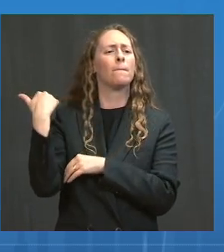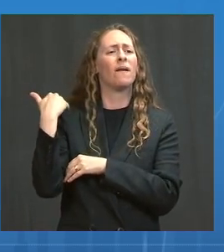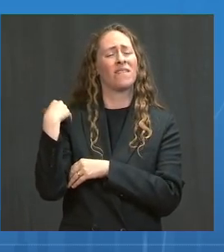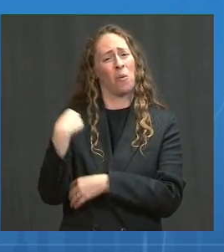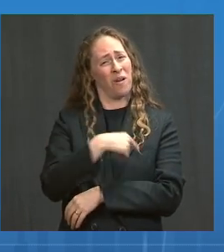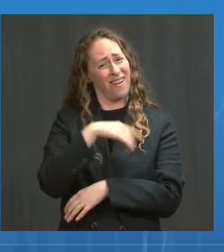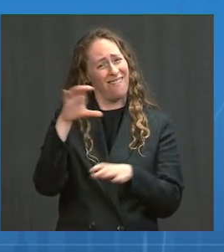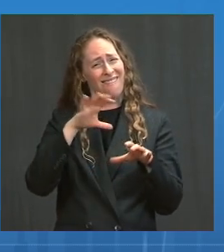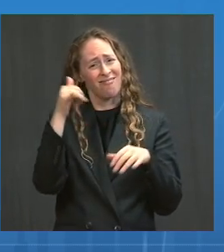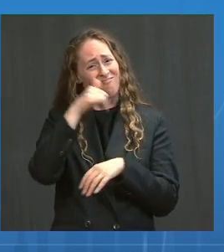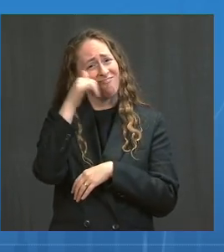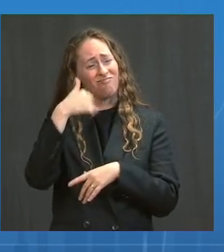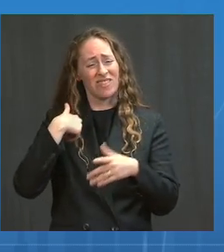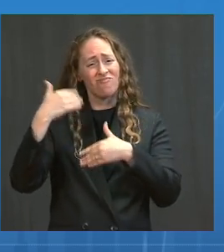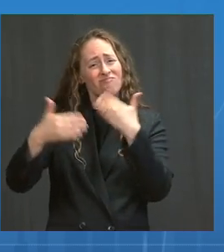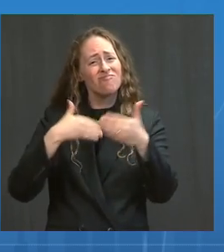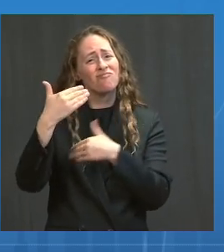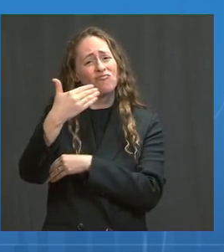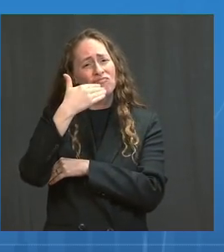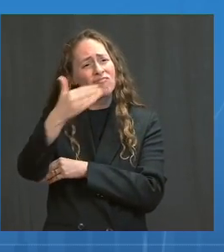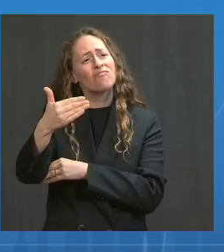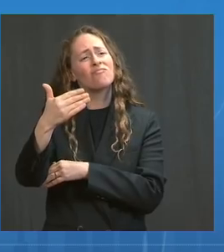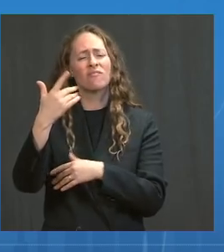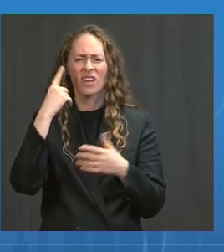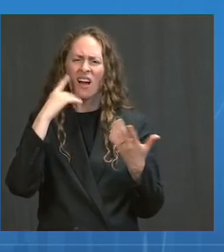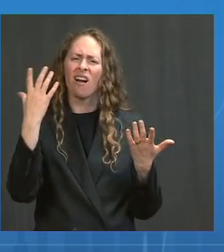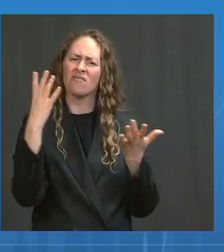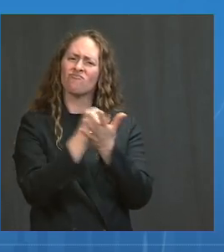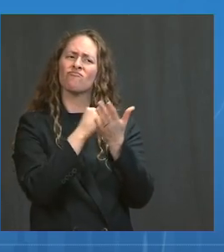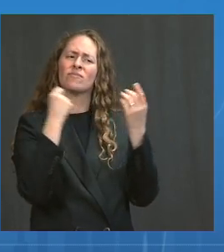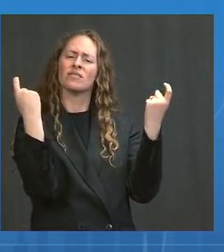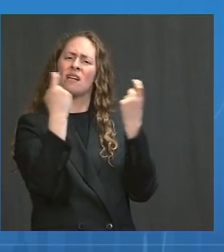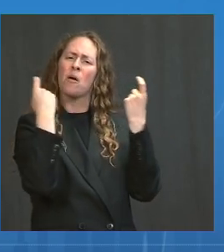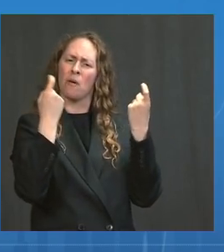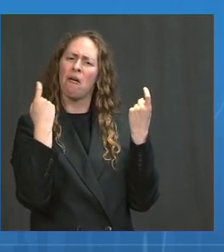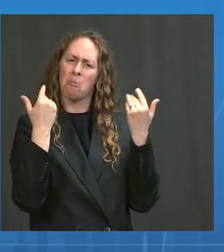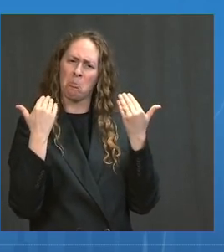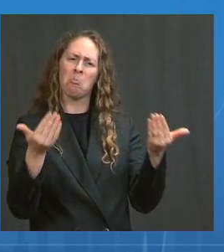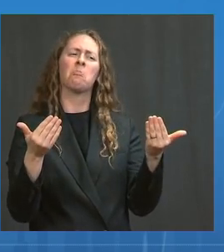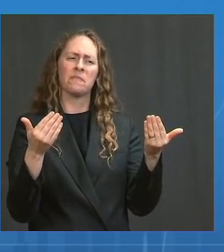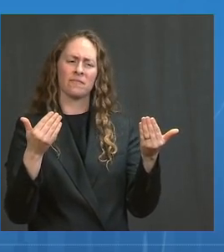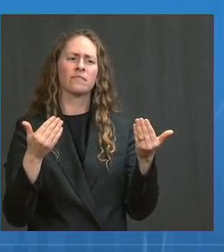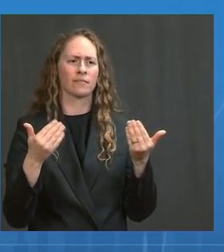You can still celebrate at the same time as you get your message very, very clear.